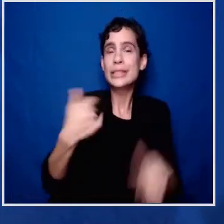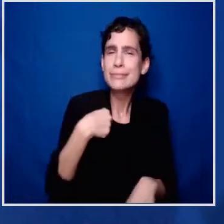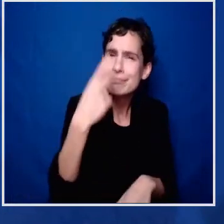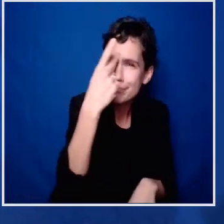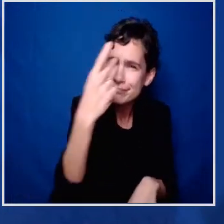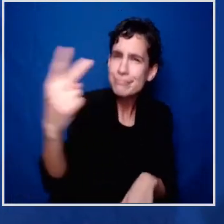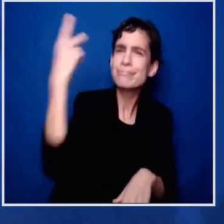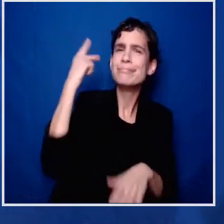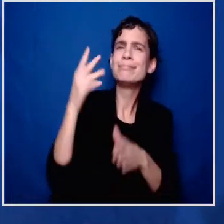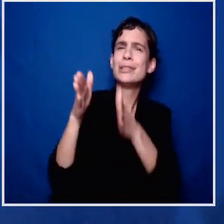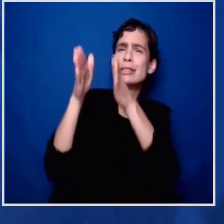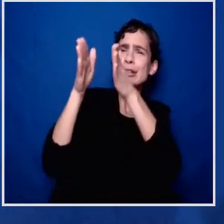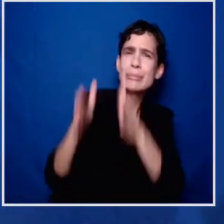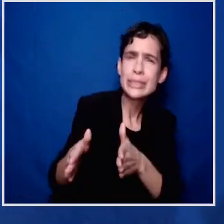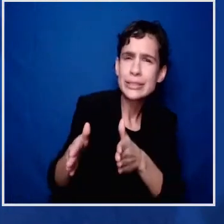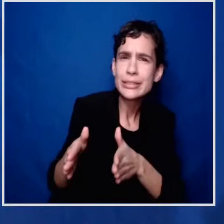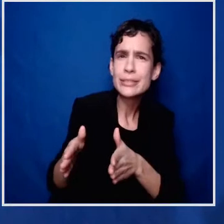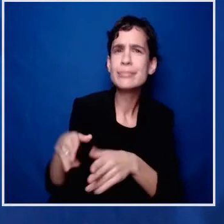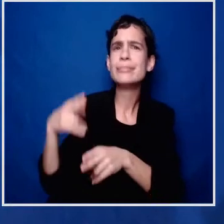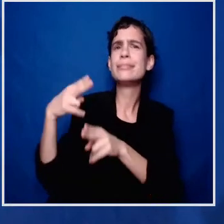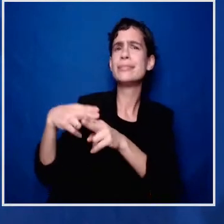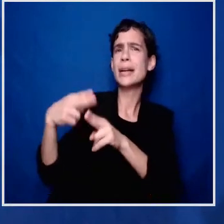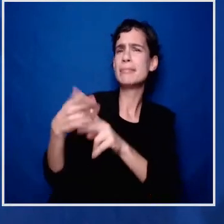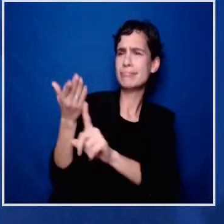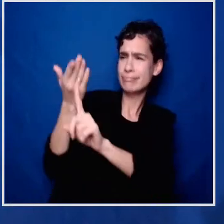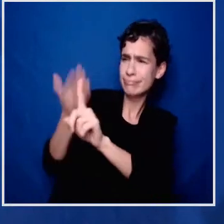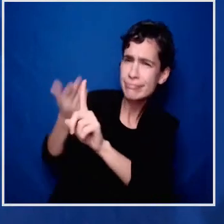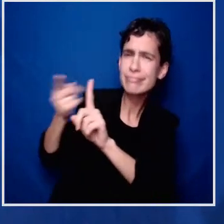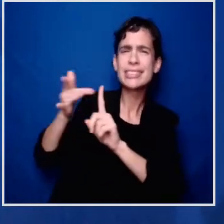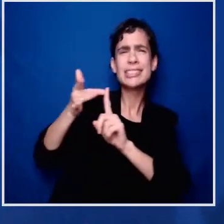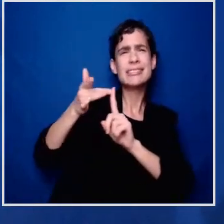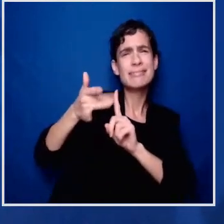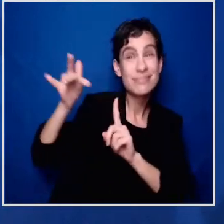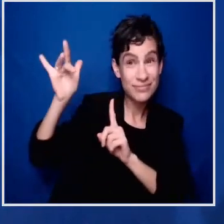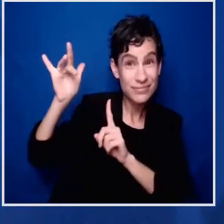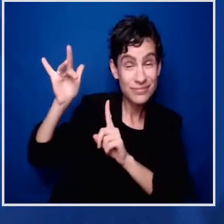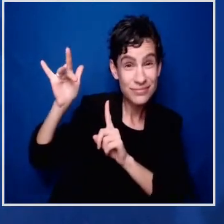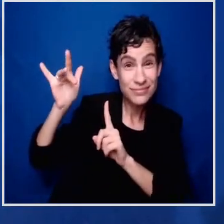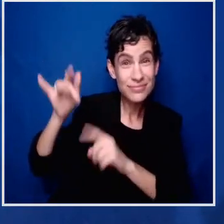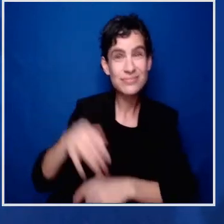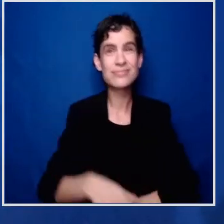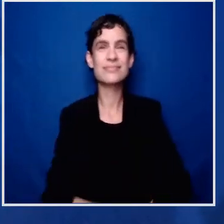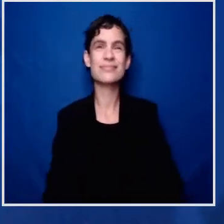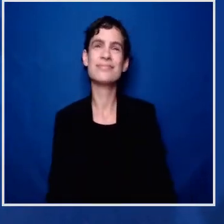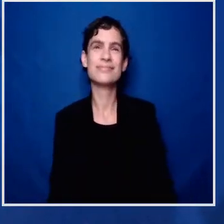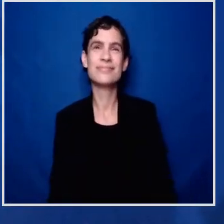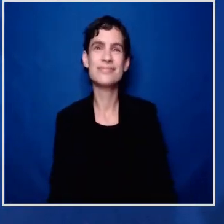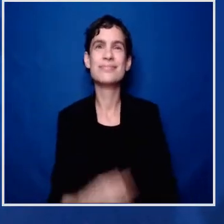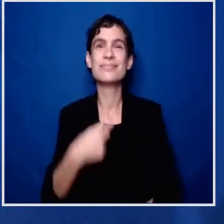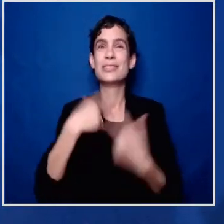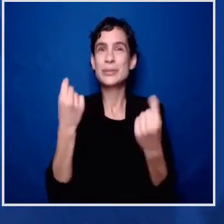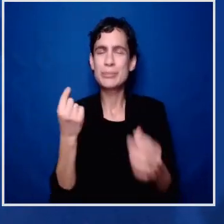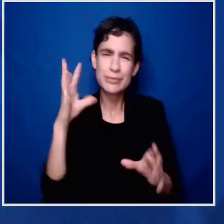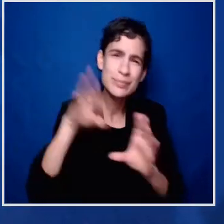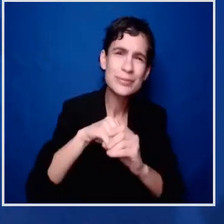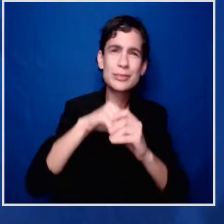OF US. LET US SERVE NOT ONLY IN THIS